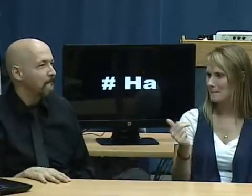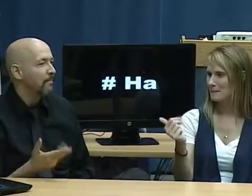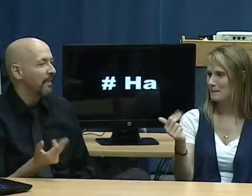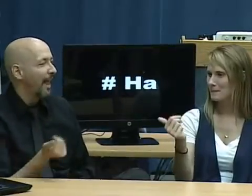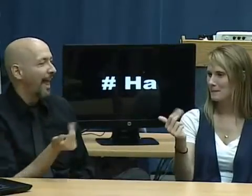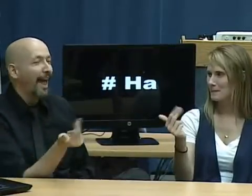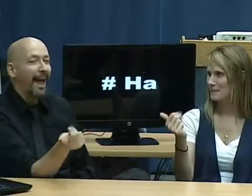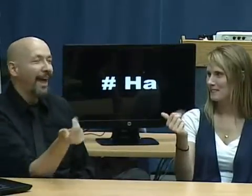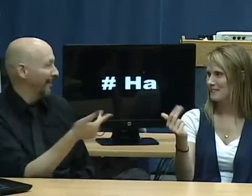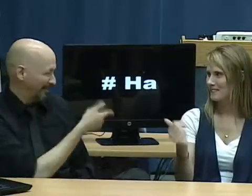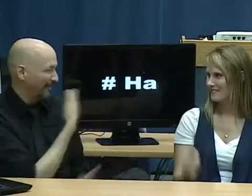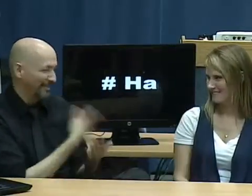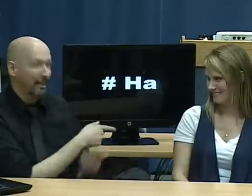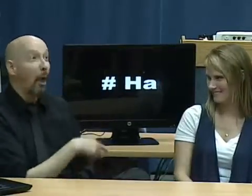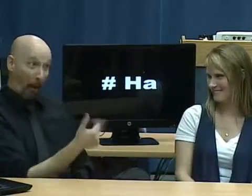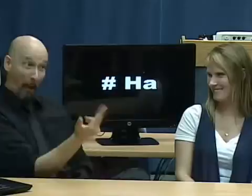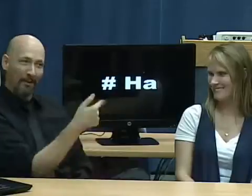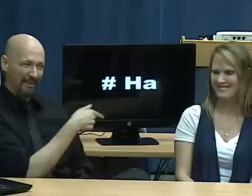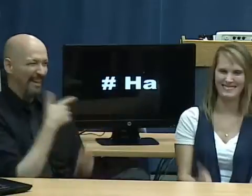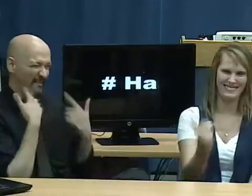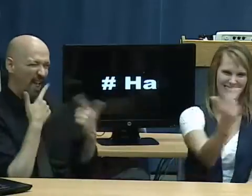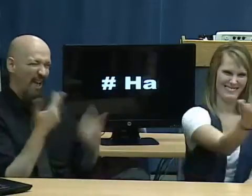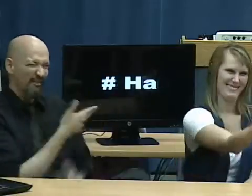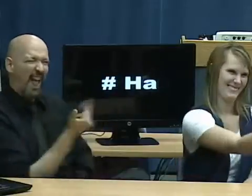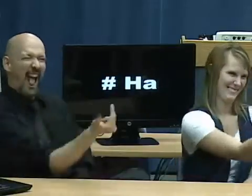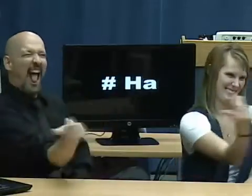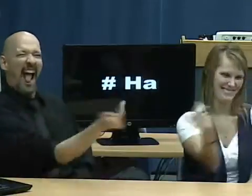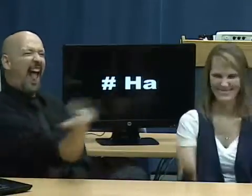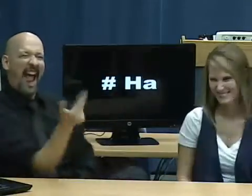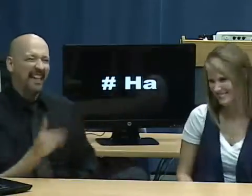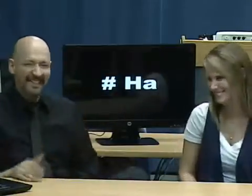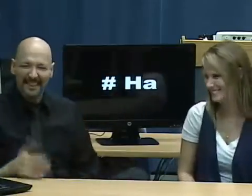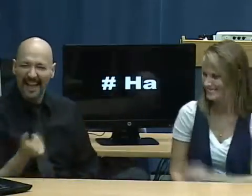#HA That's good. She's laughing at all of us.